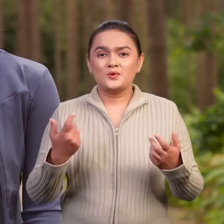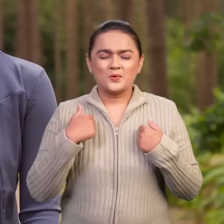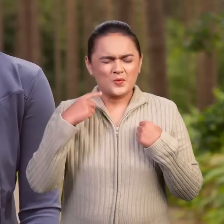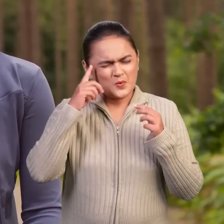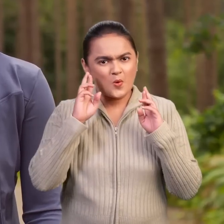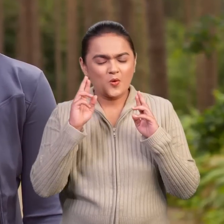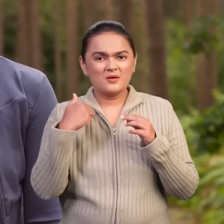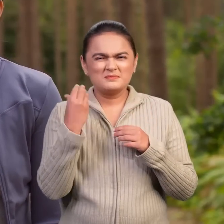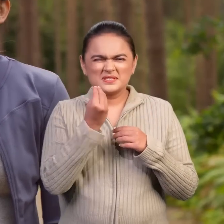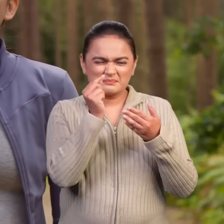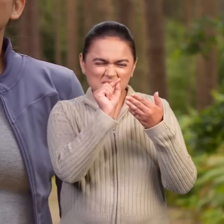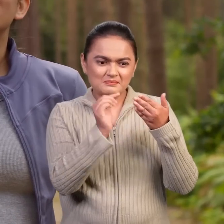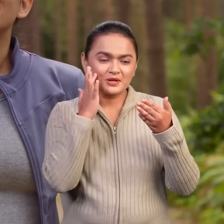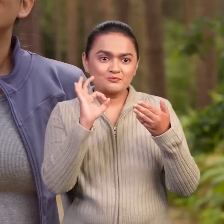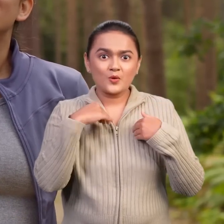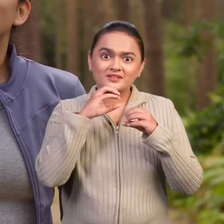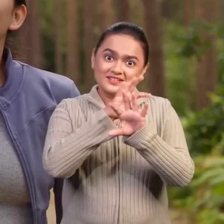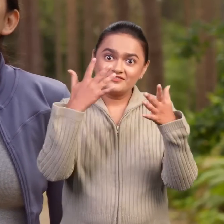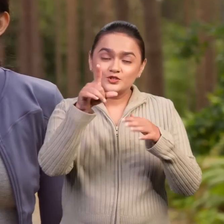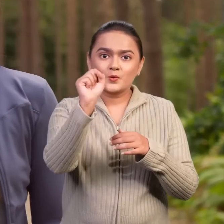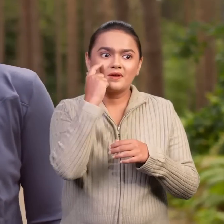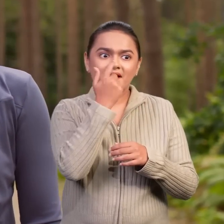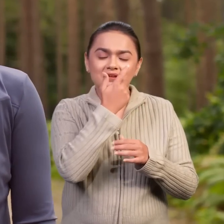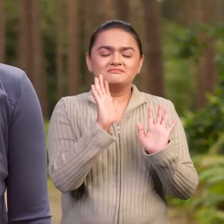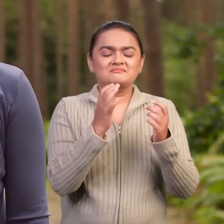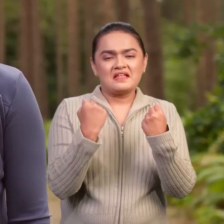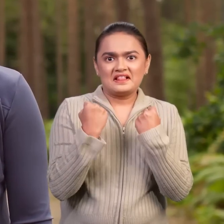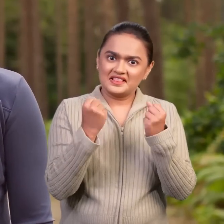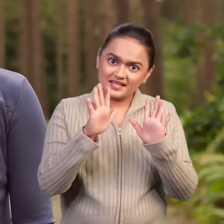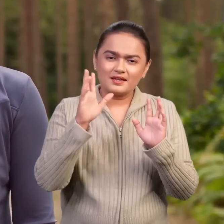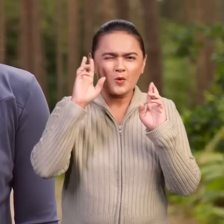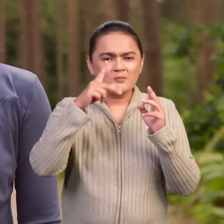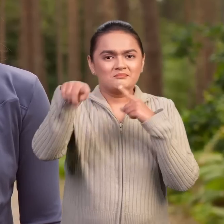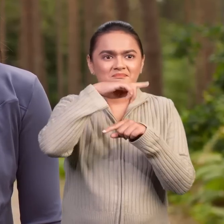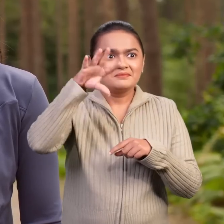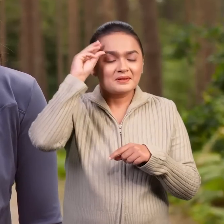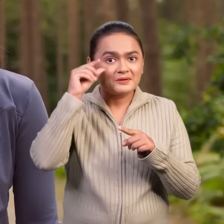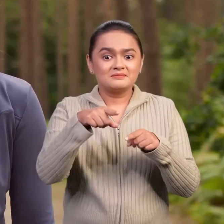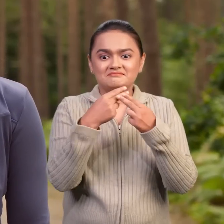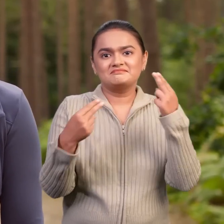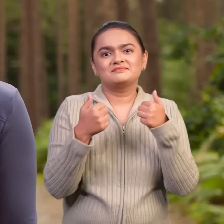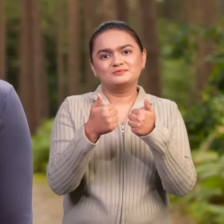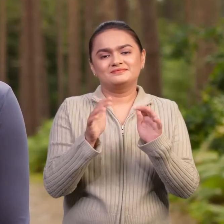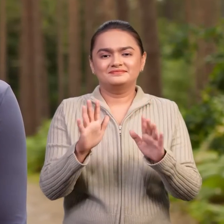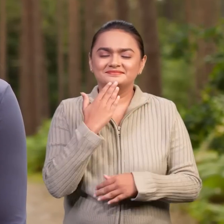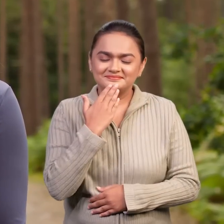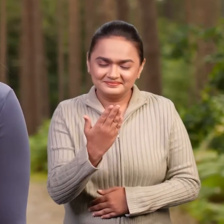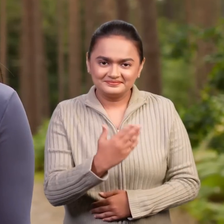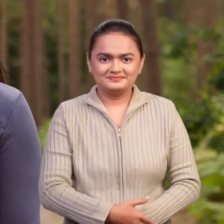Well, so I hope I've left you with some tips to keep your eyes healthy. And I hope you've taken some messages from this talk. Thank you.